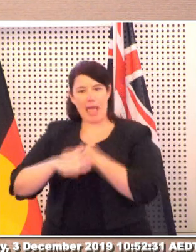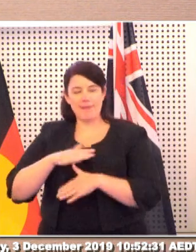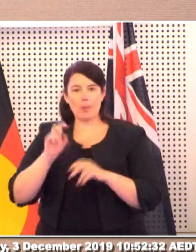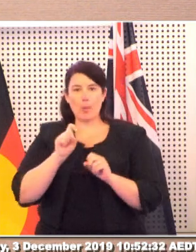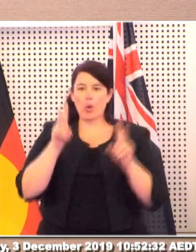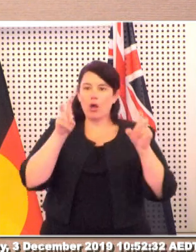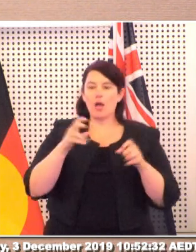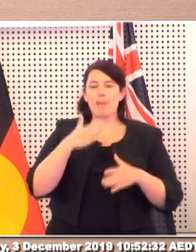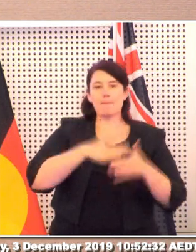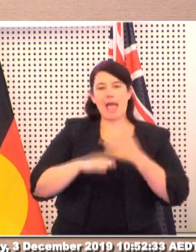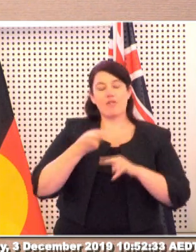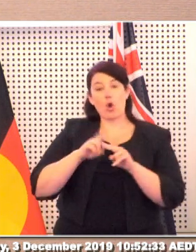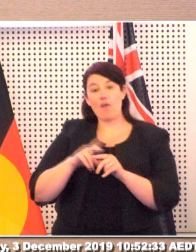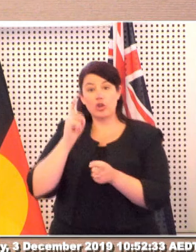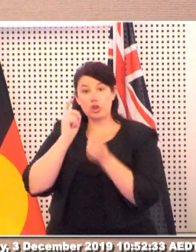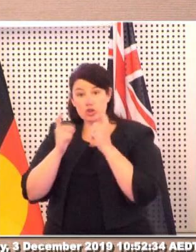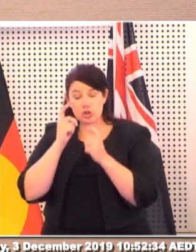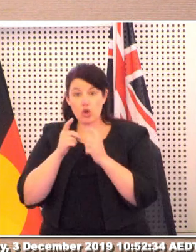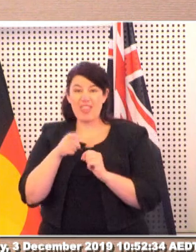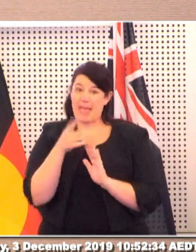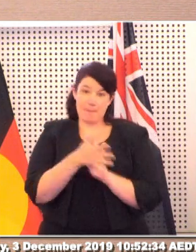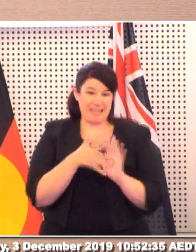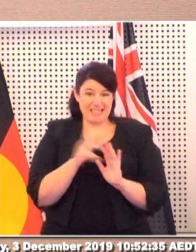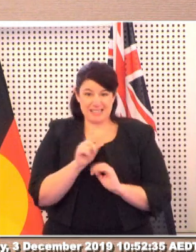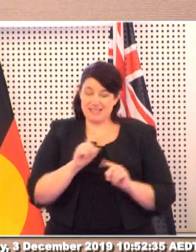And that can include a wide range of things.